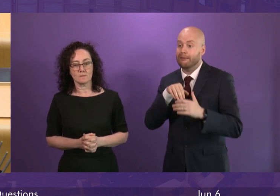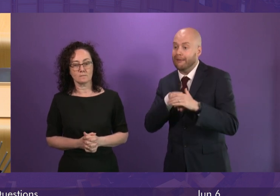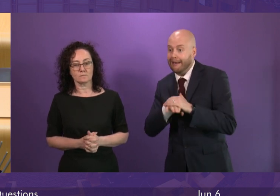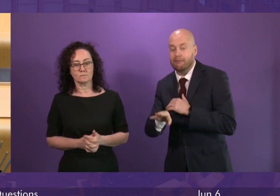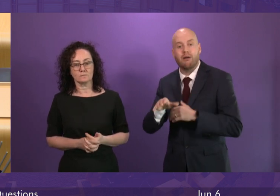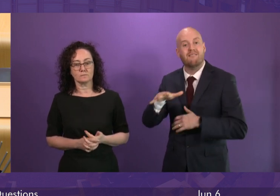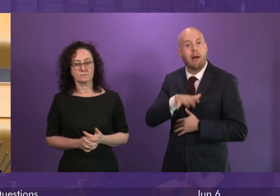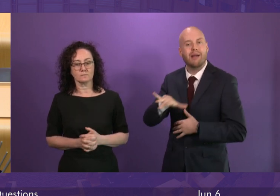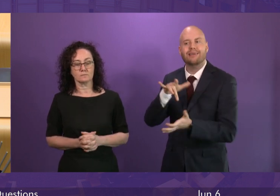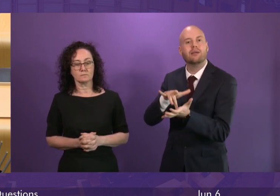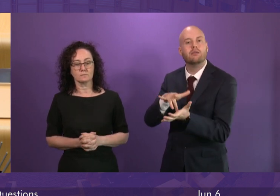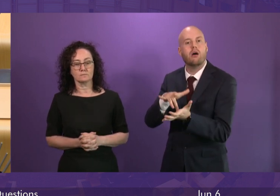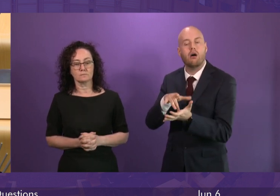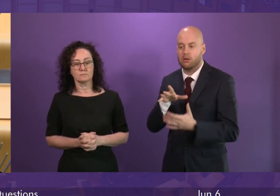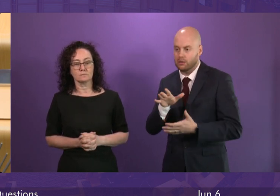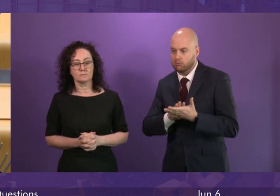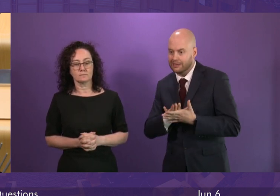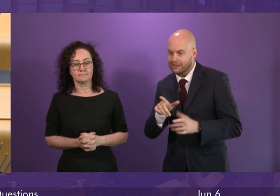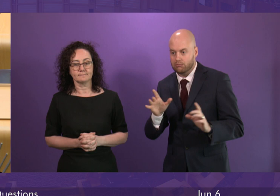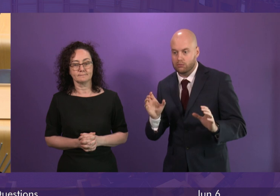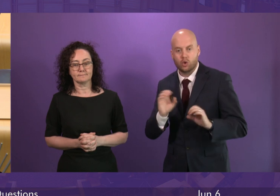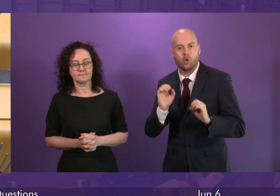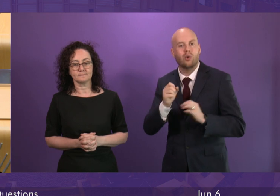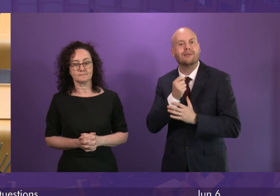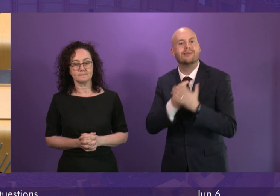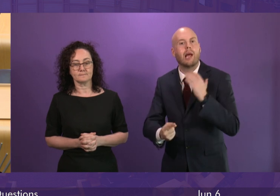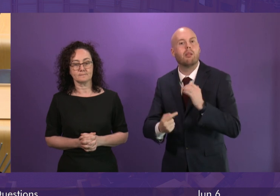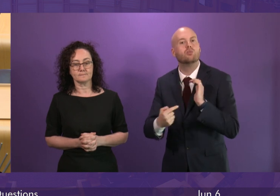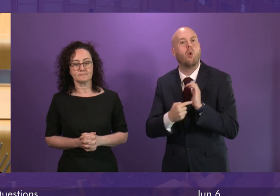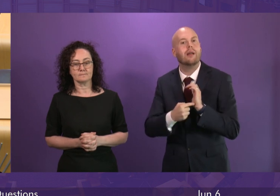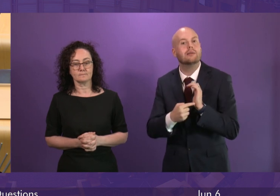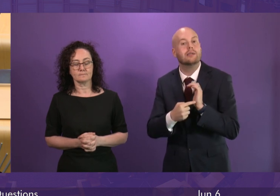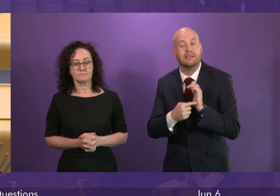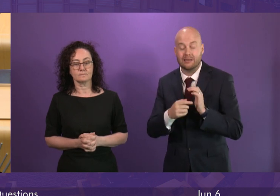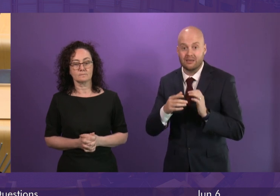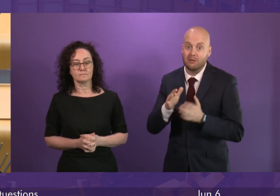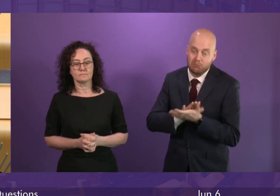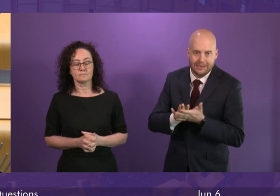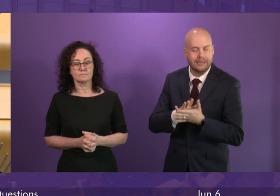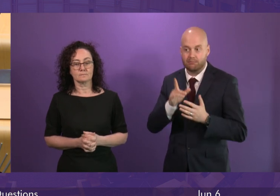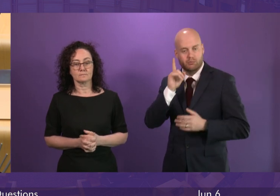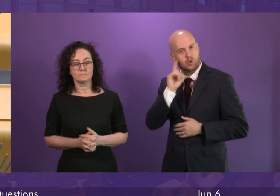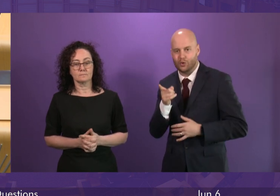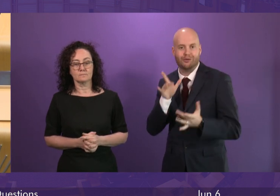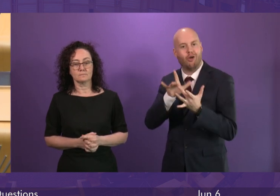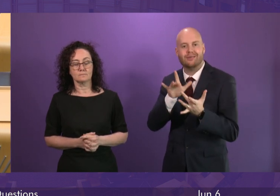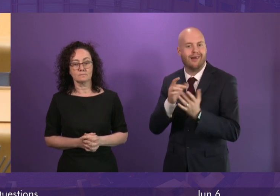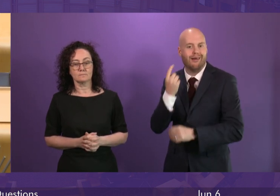has not taken place since the order was granted. I am unclear about the situation, but it may be that no such centre in the greater Glasgow area has appropriate facilities that comply